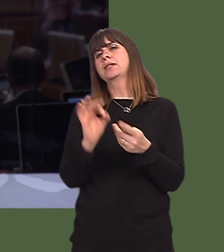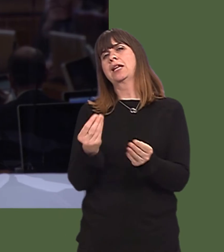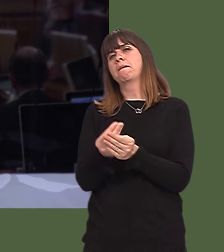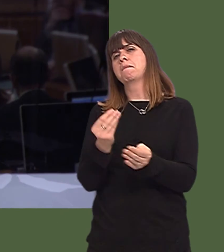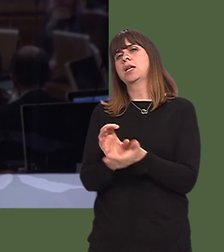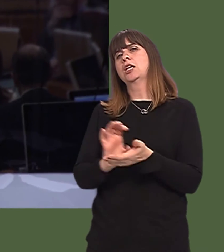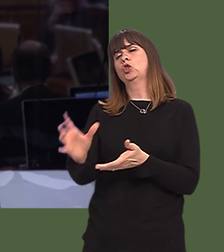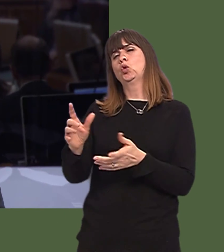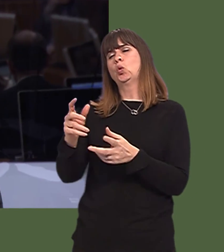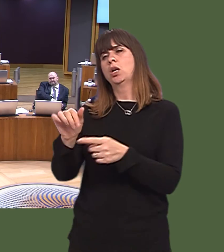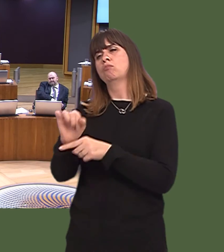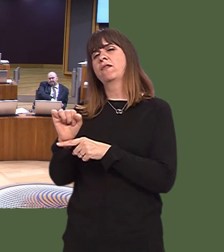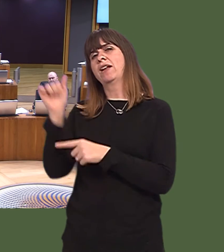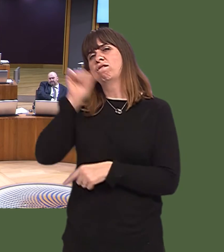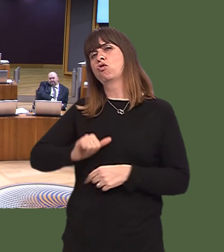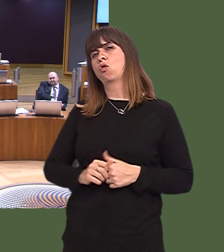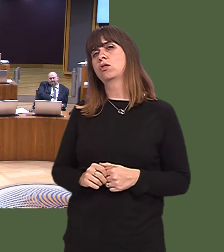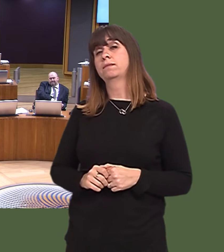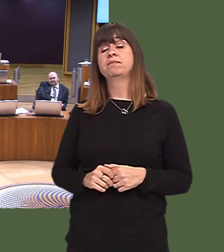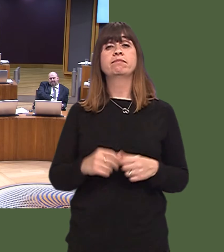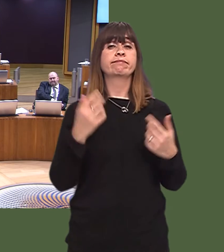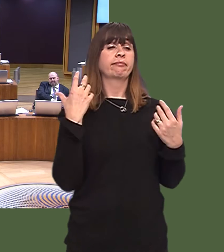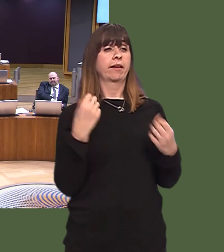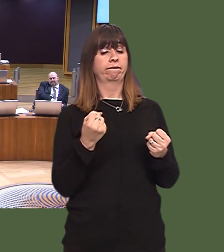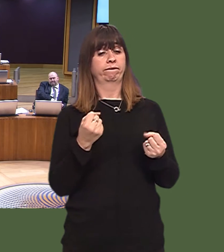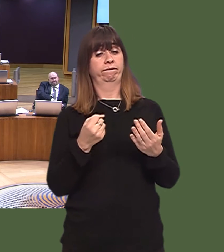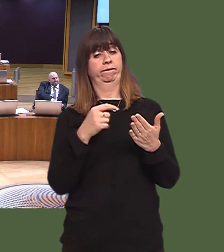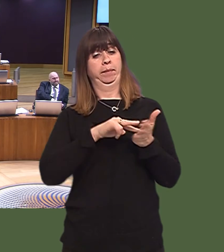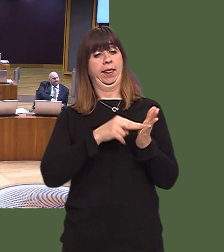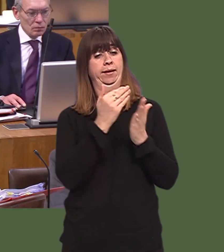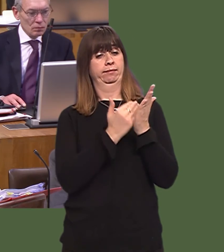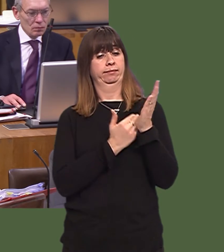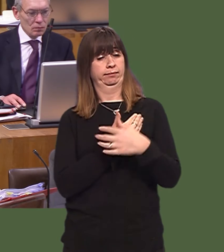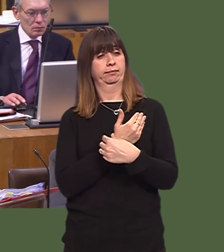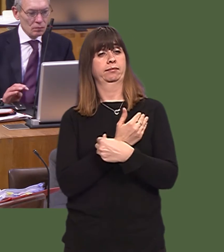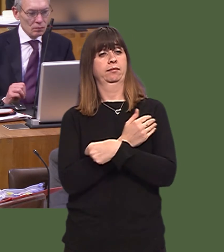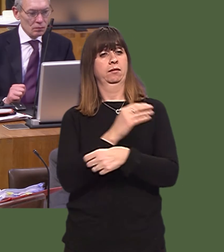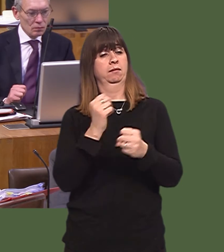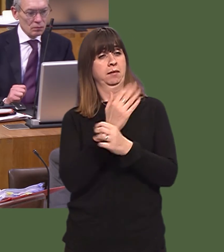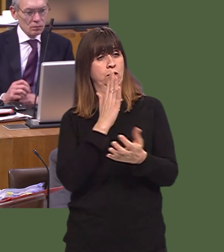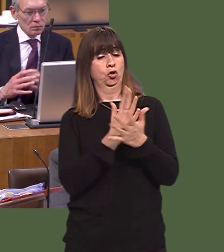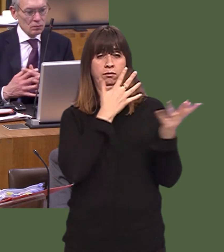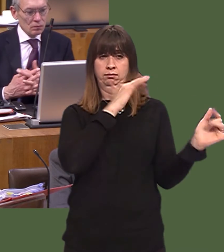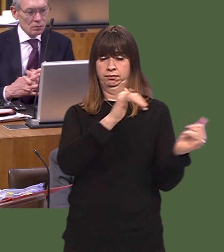OAQ(5)0385(FM) Carwyn Jones: Given the integrated nature of the internal control measures designed into systems and processes for the purpose